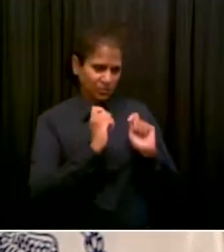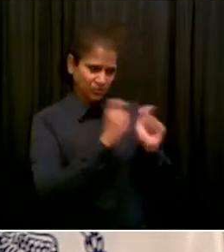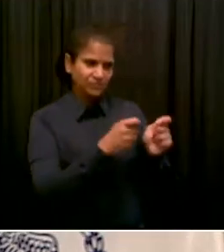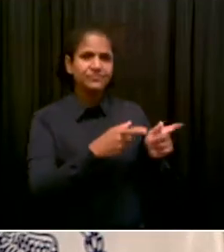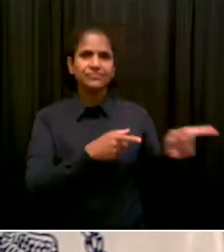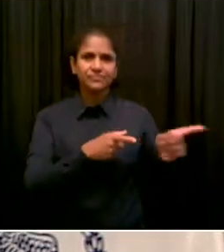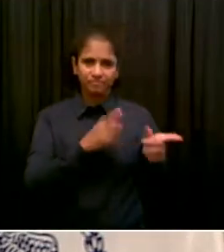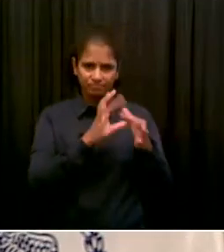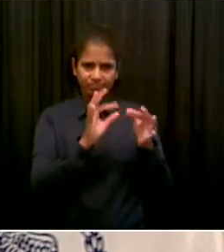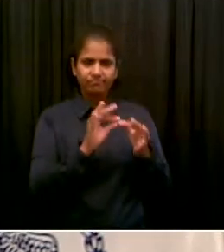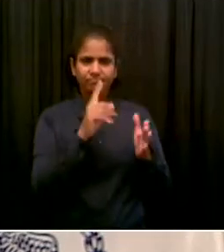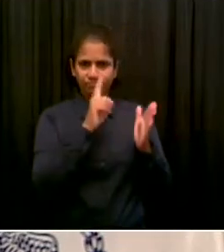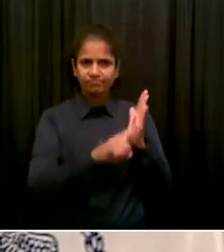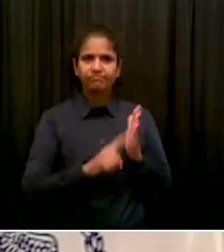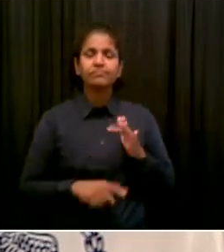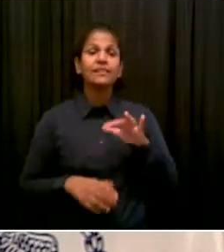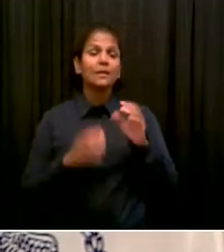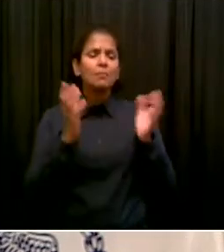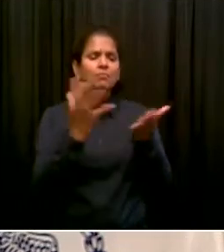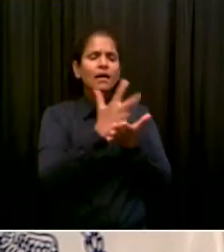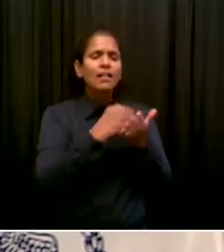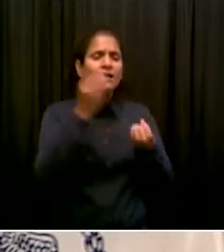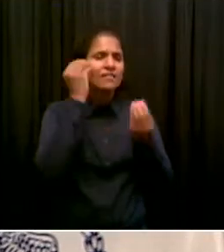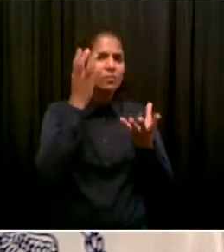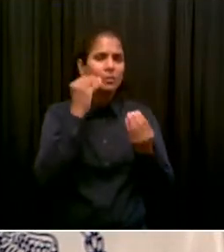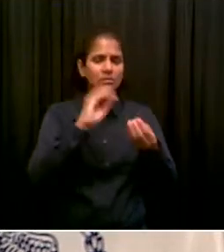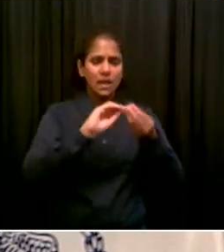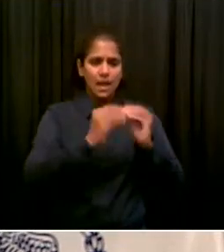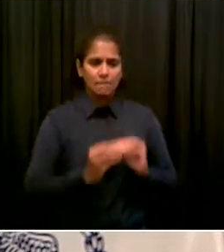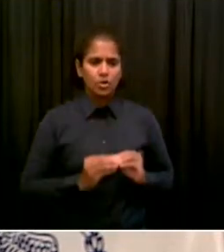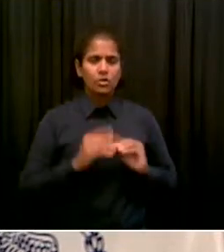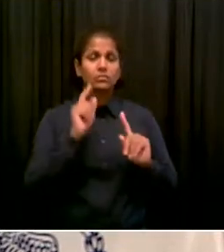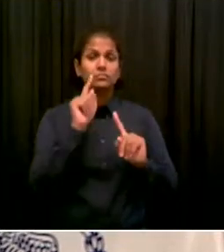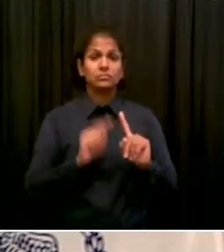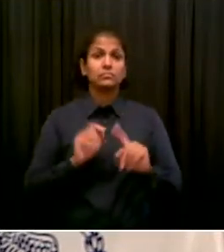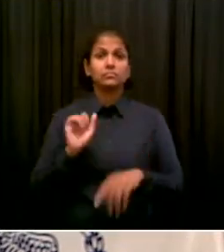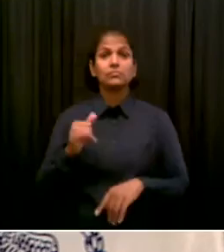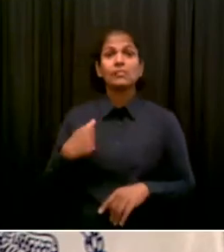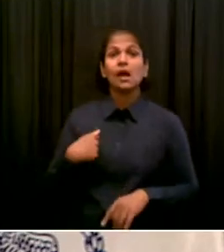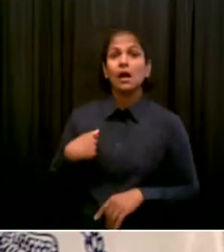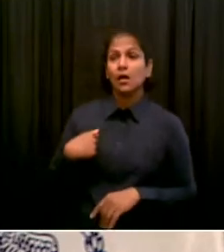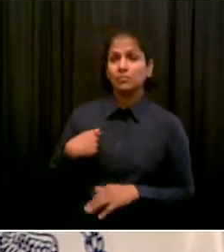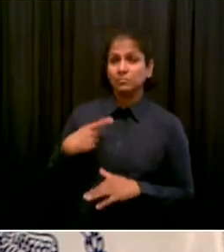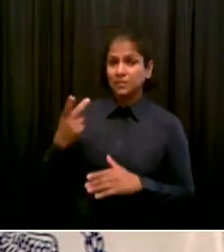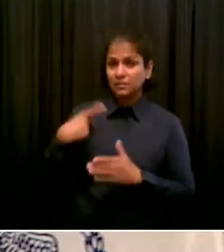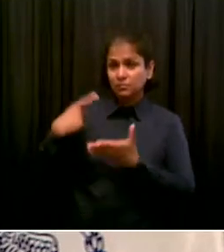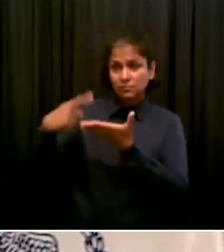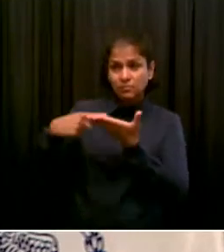I AM ALSO GOING TO FRAME THIS FOR A MOMENT SO IF YOU WANT TO